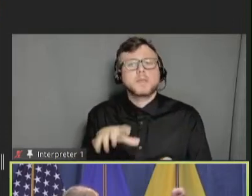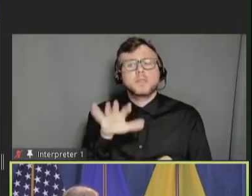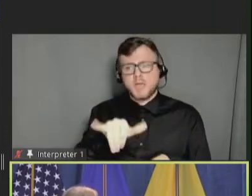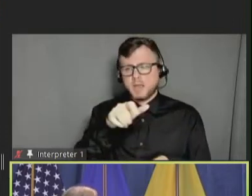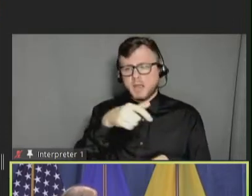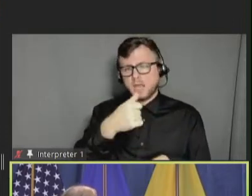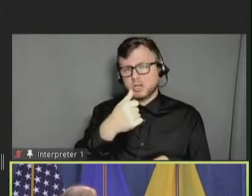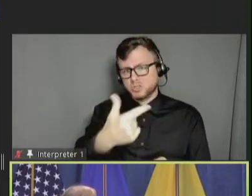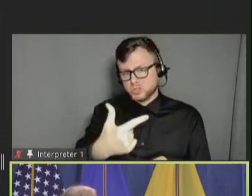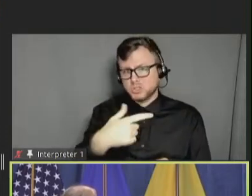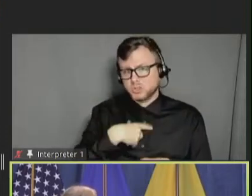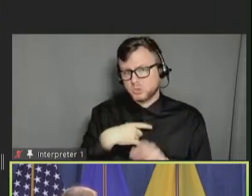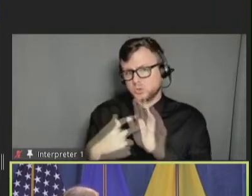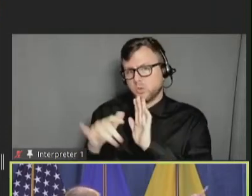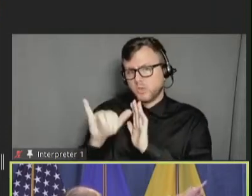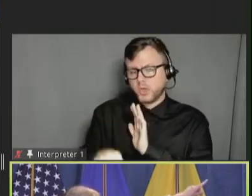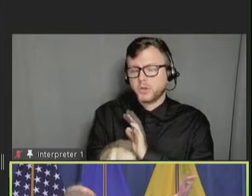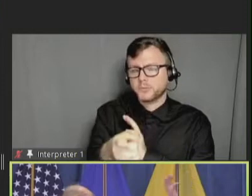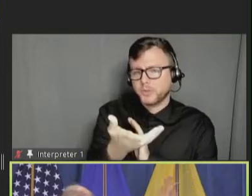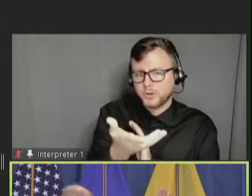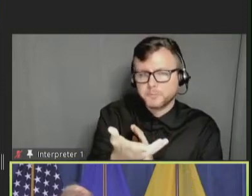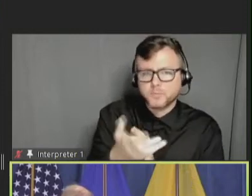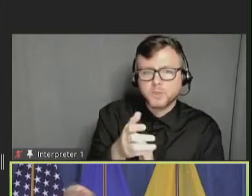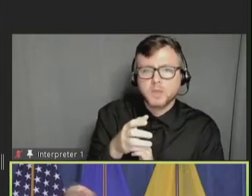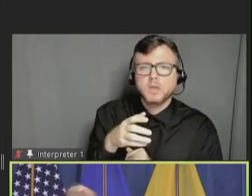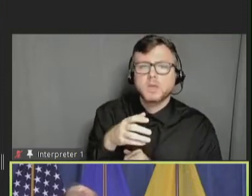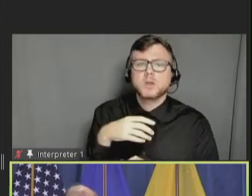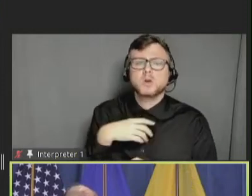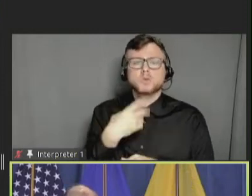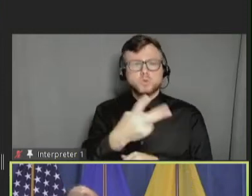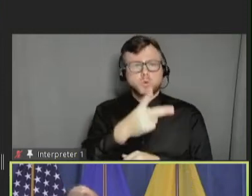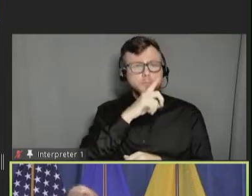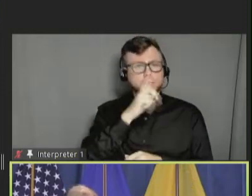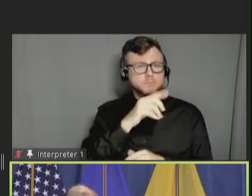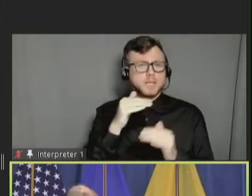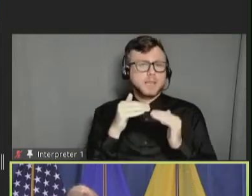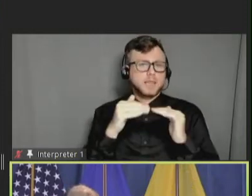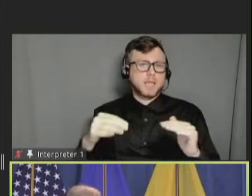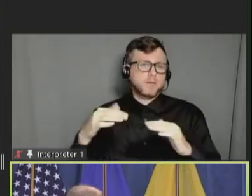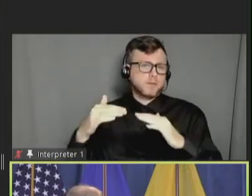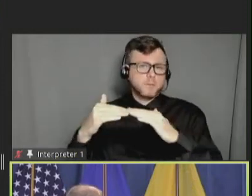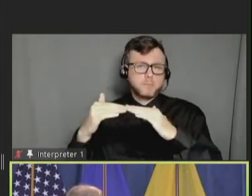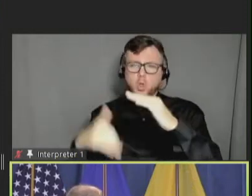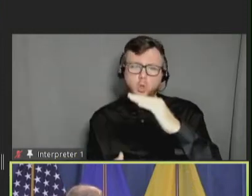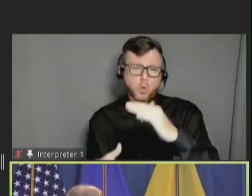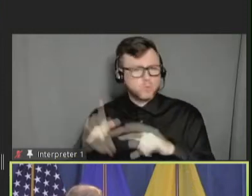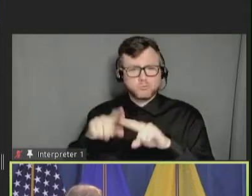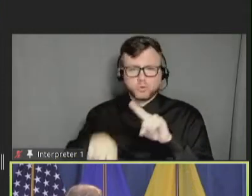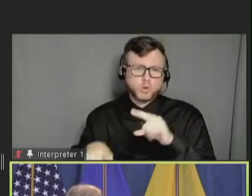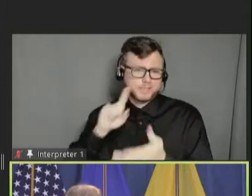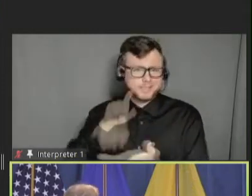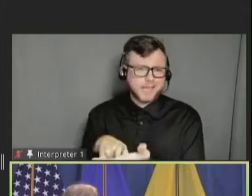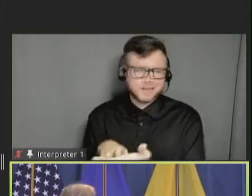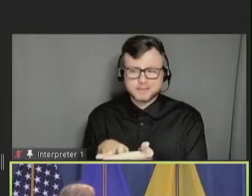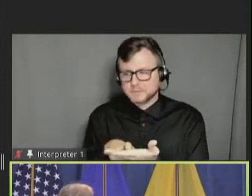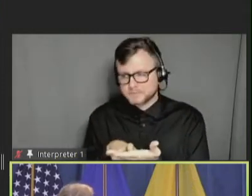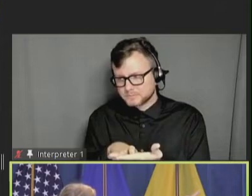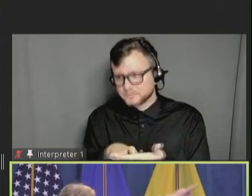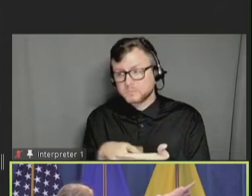there. Actually, two mice, we got levels down to below detection. And again, we see a very robust